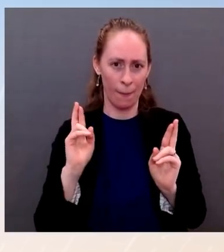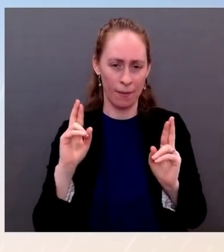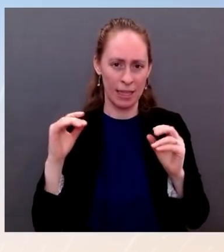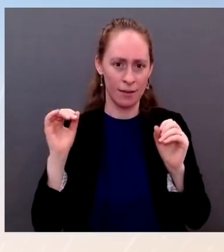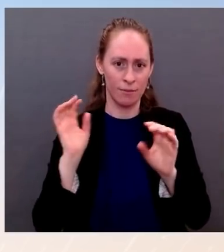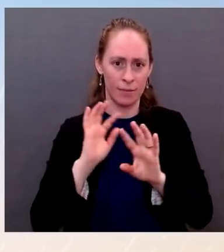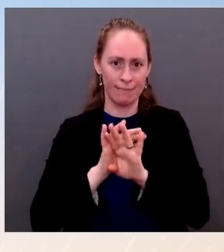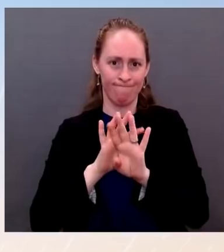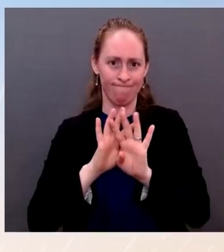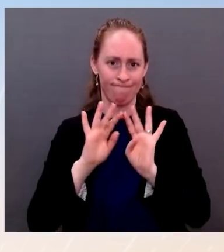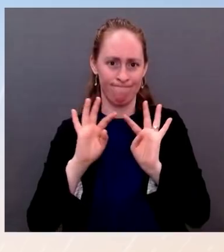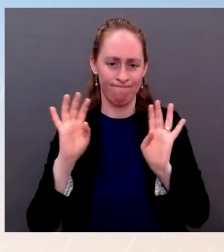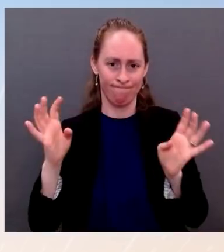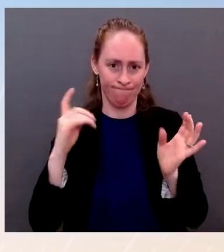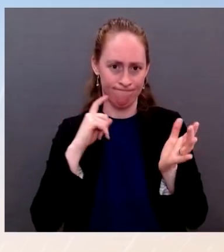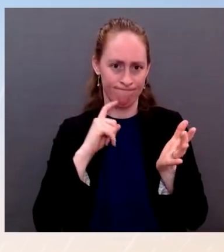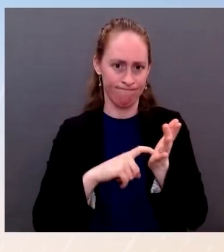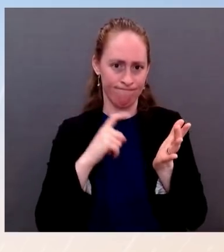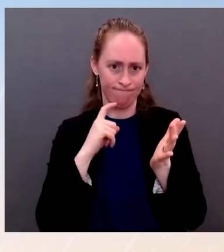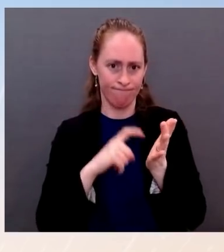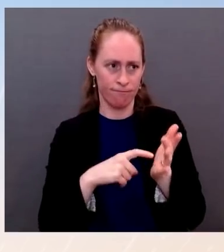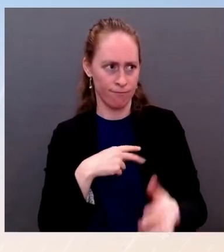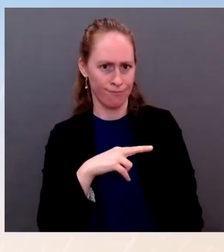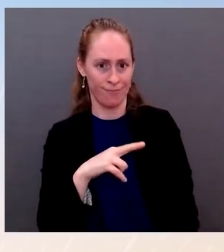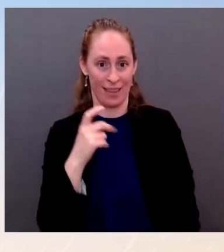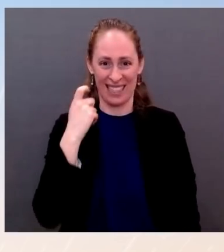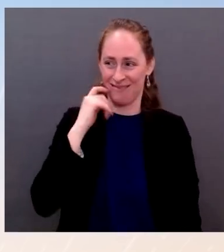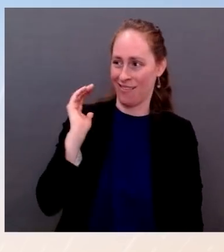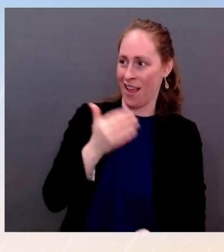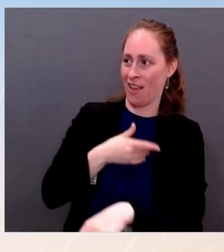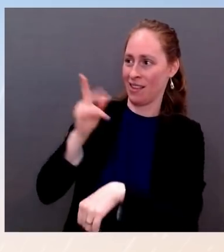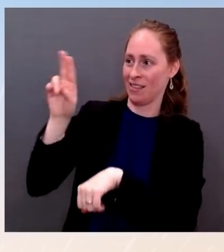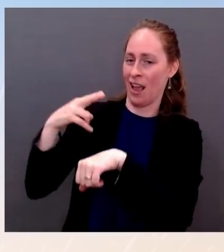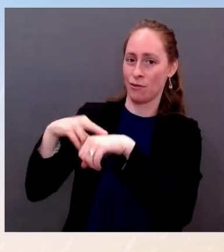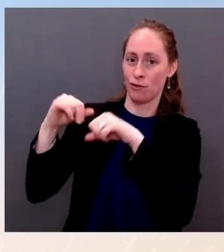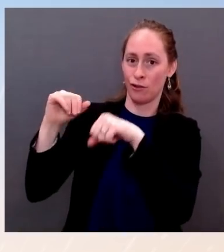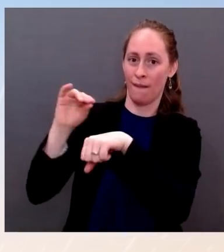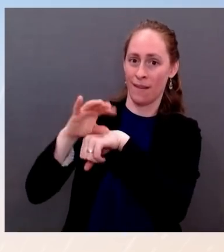we continue to watch closely, to assess. Our role here is to prepare for a range of --